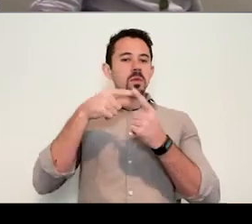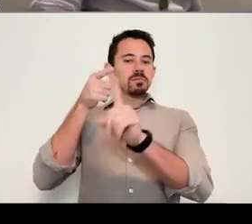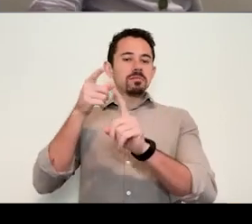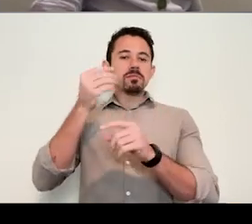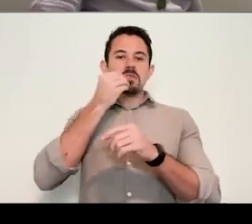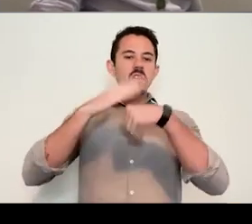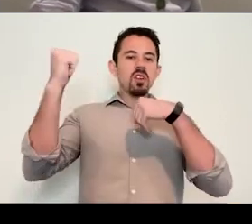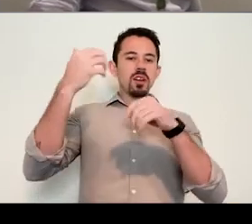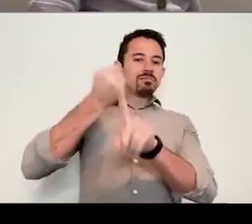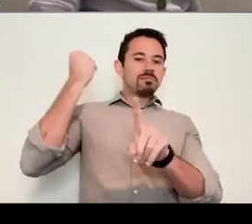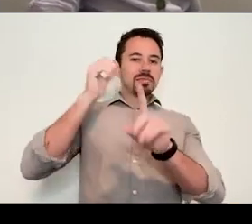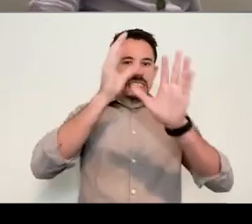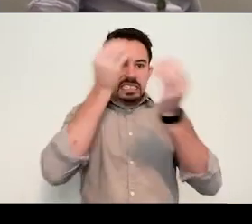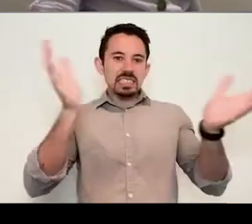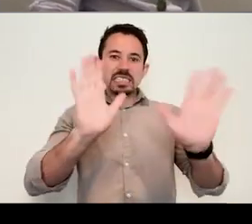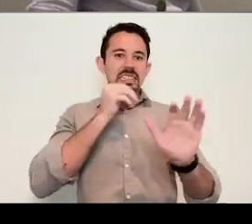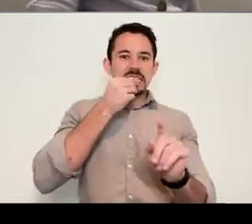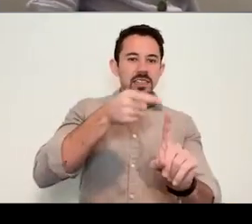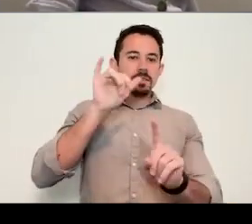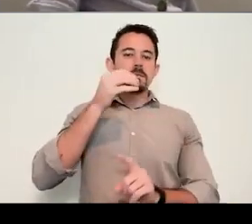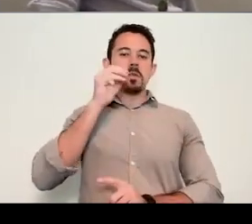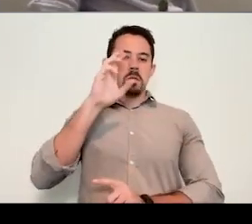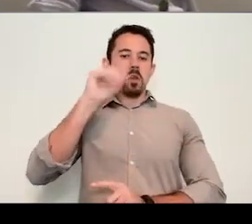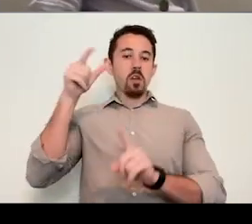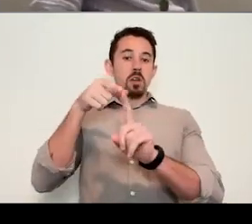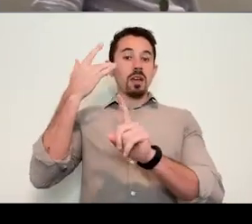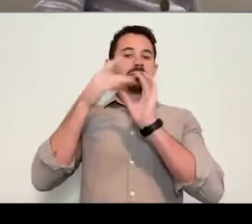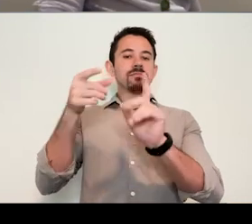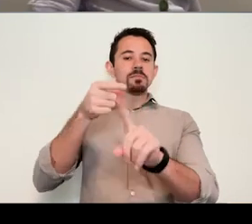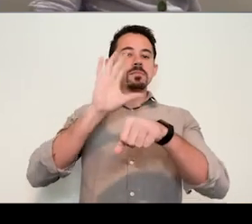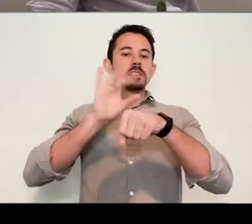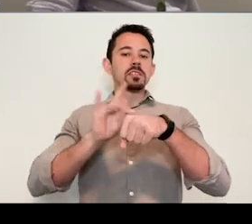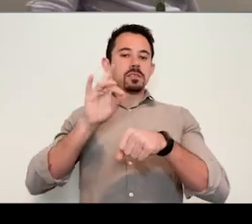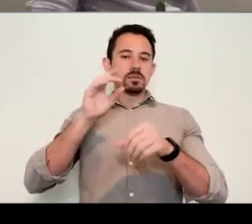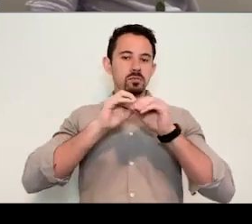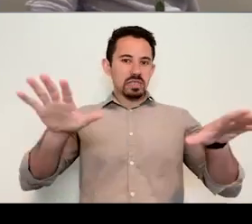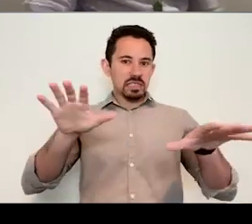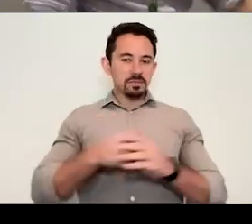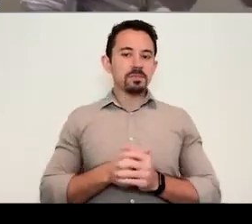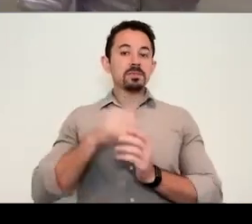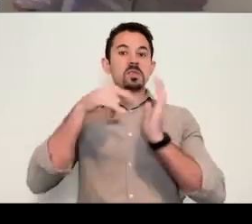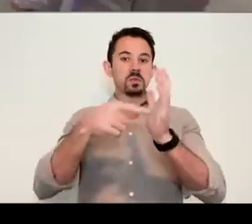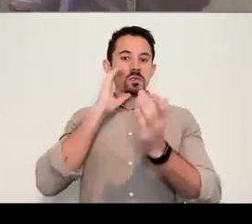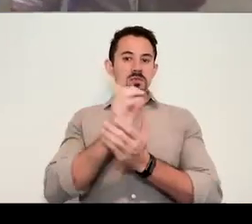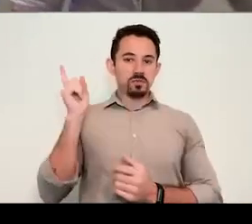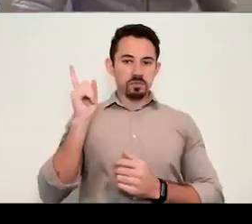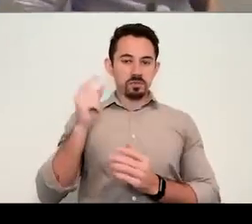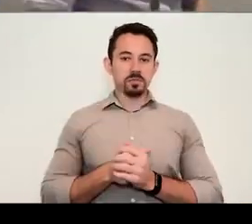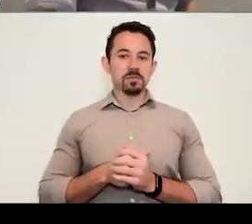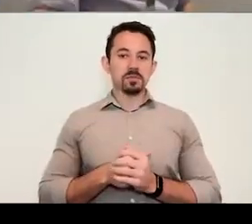on food industry infrastructures and in water distribution pipes.